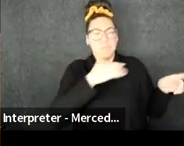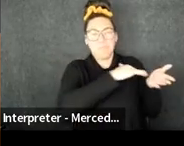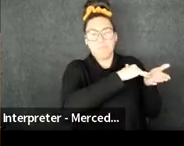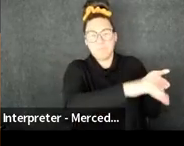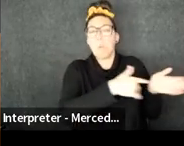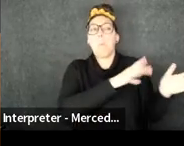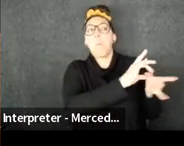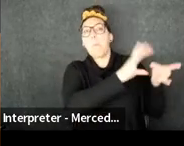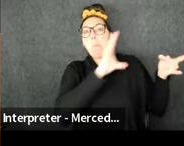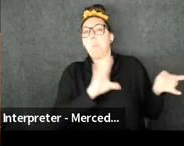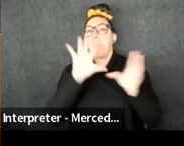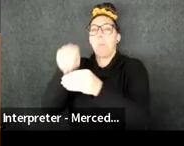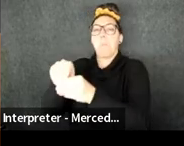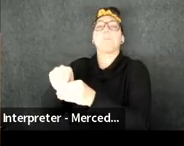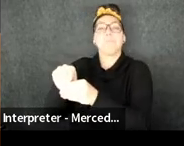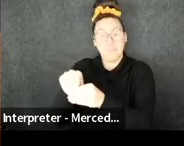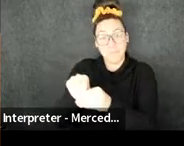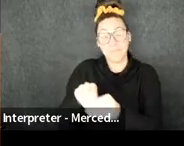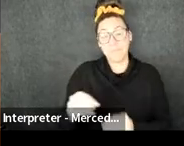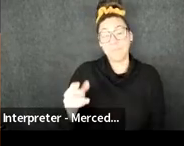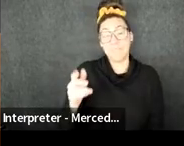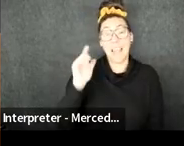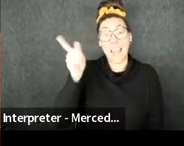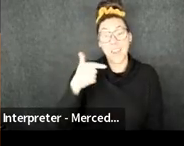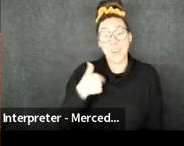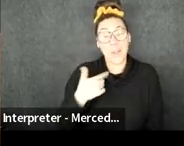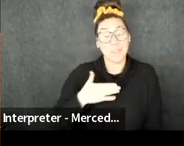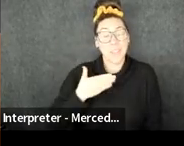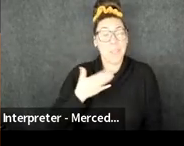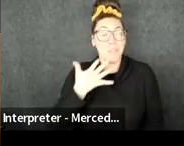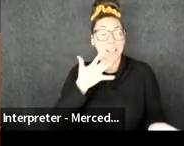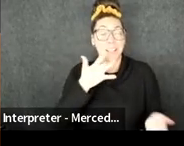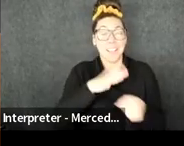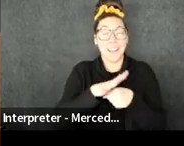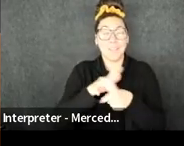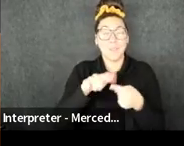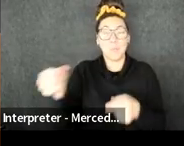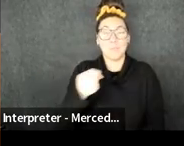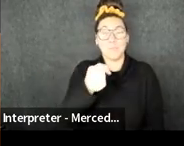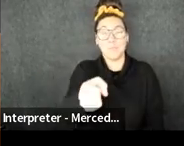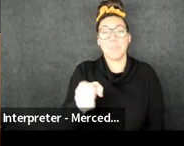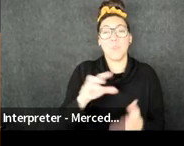I was lucky enough to get drafted or introduced to the program called Students Selective Services that really college.